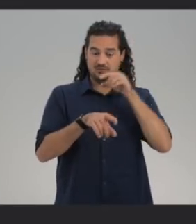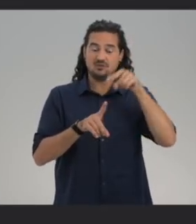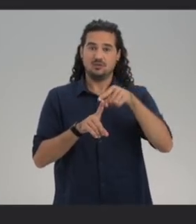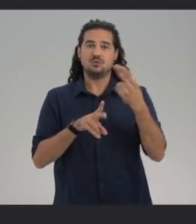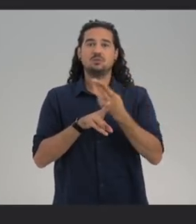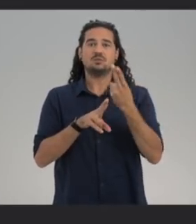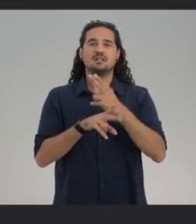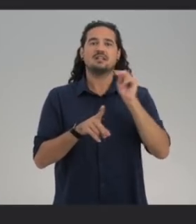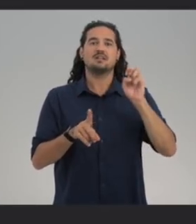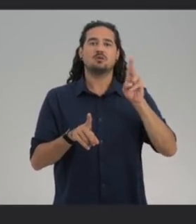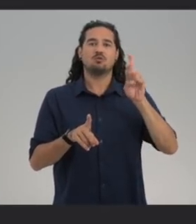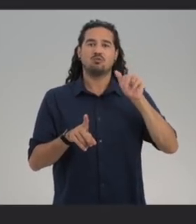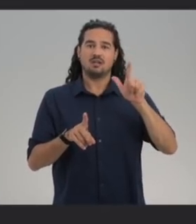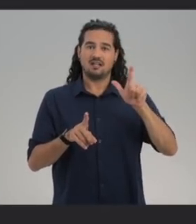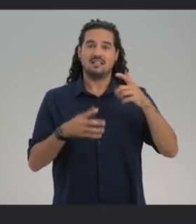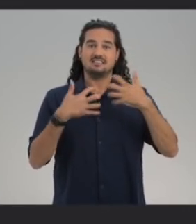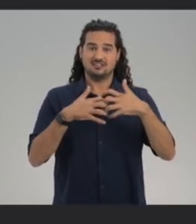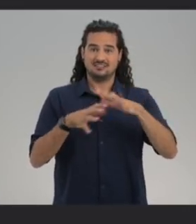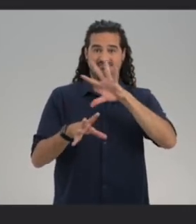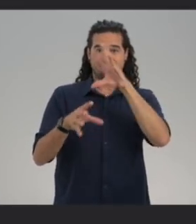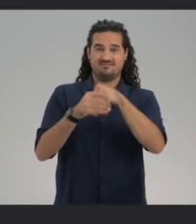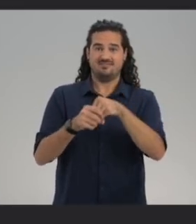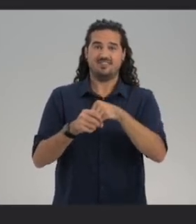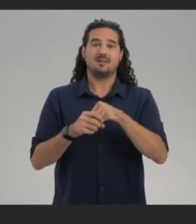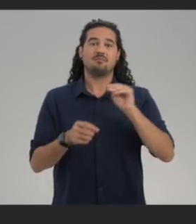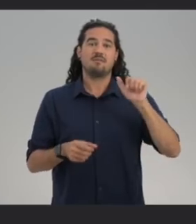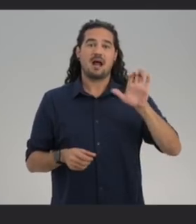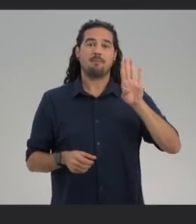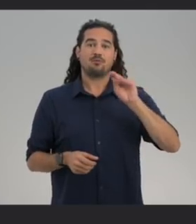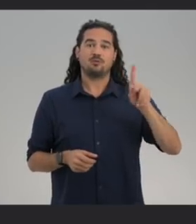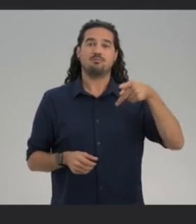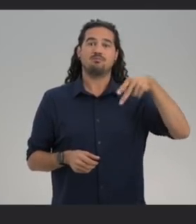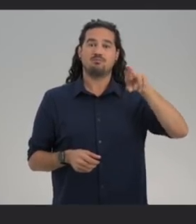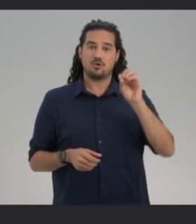the 13-inch MacBook Pro is the world's fastest compact pro notebook.